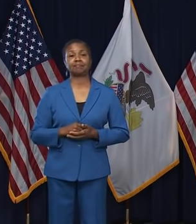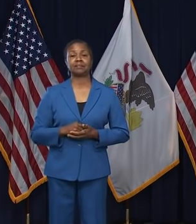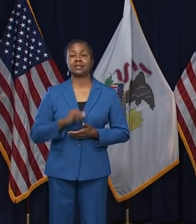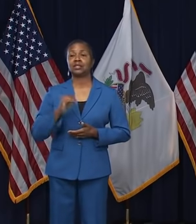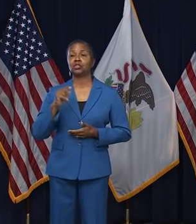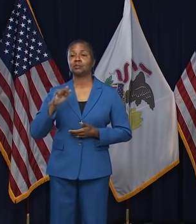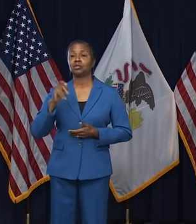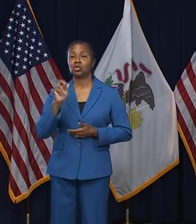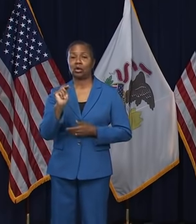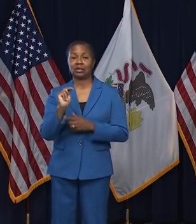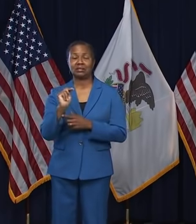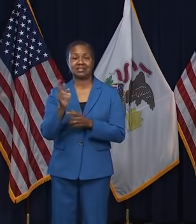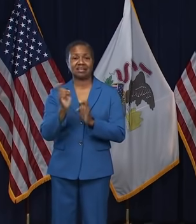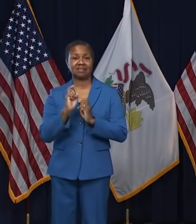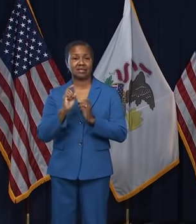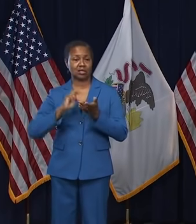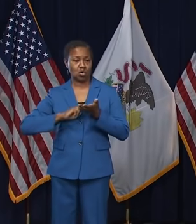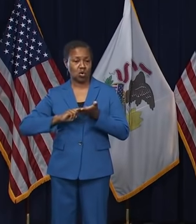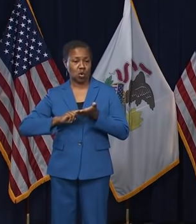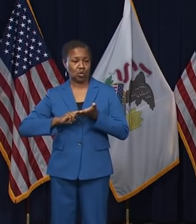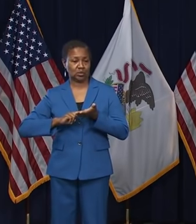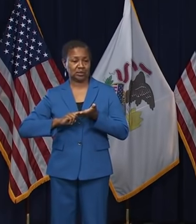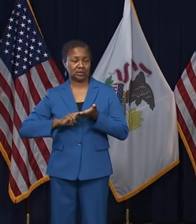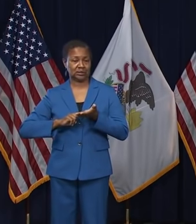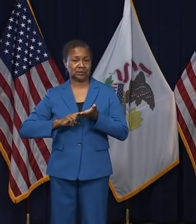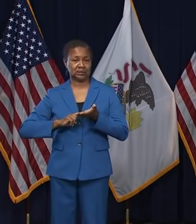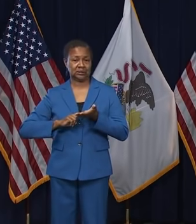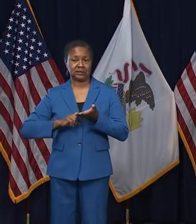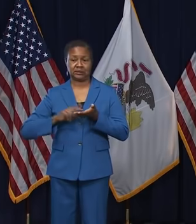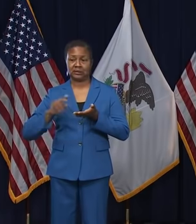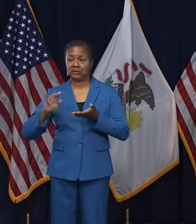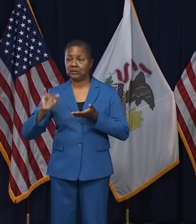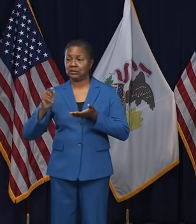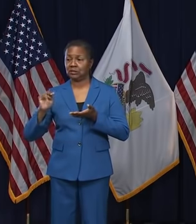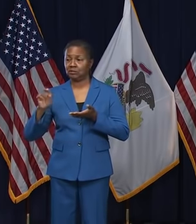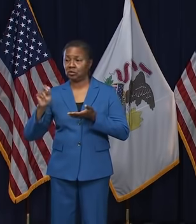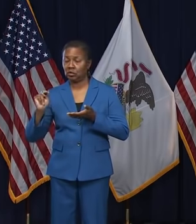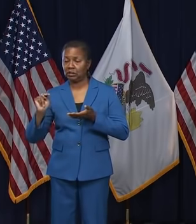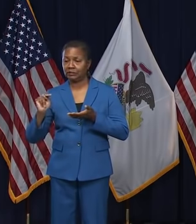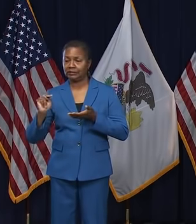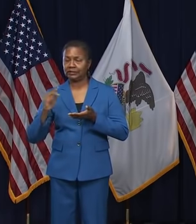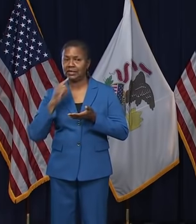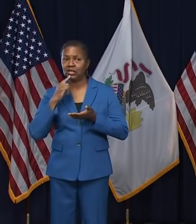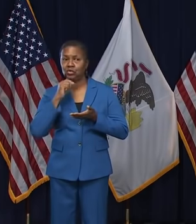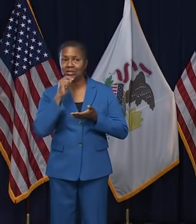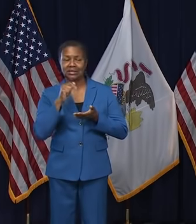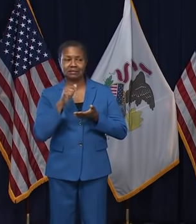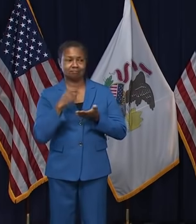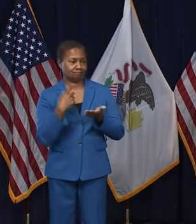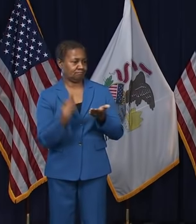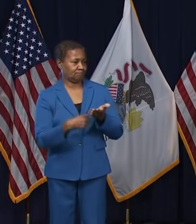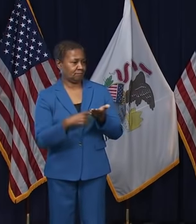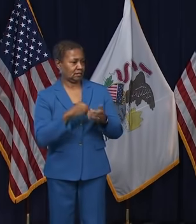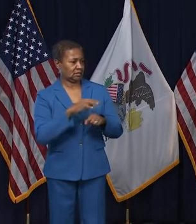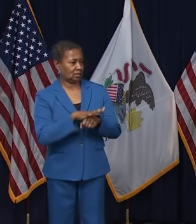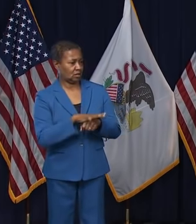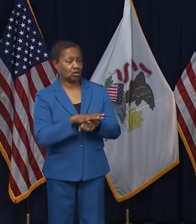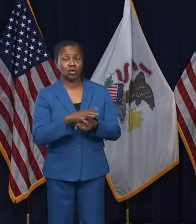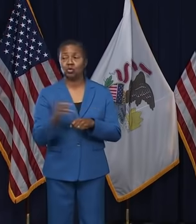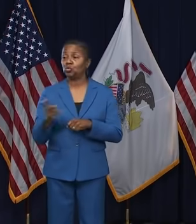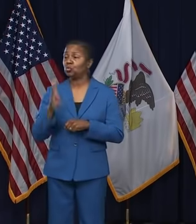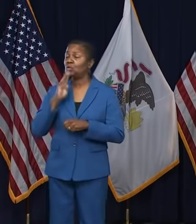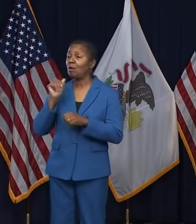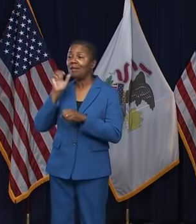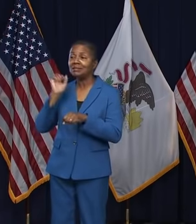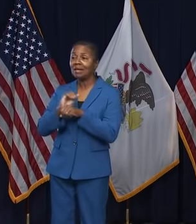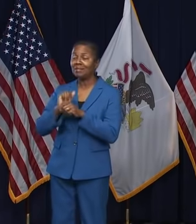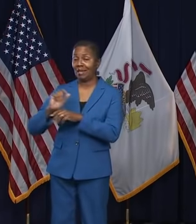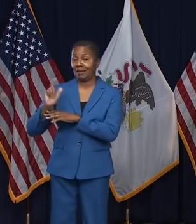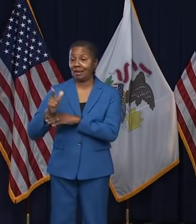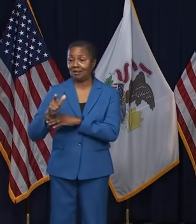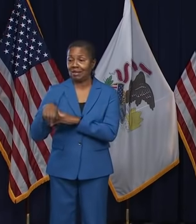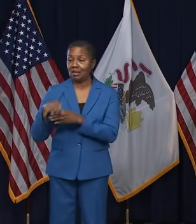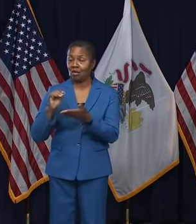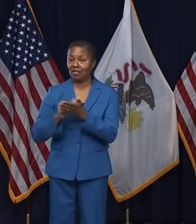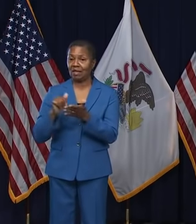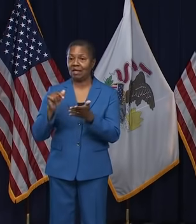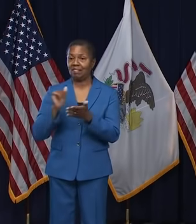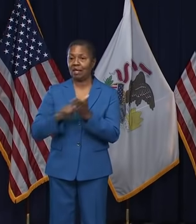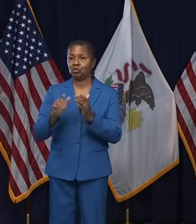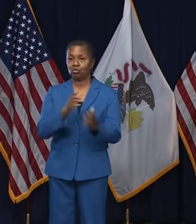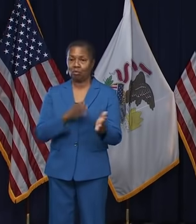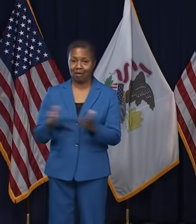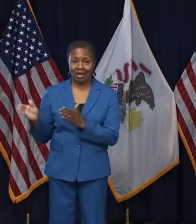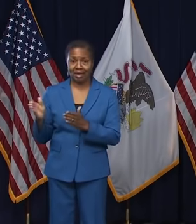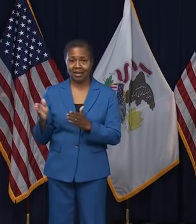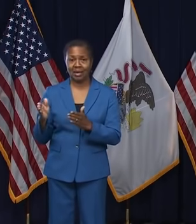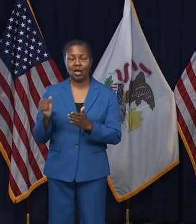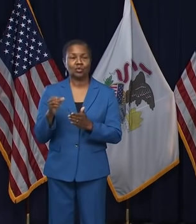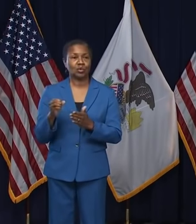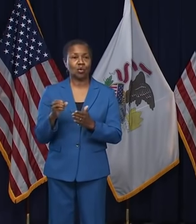hospitals. Merion his Given us